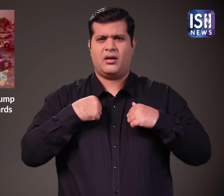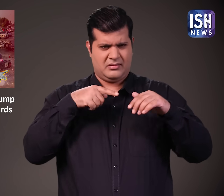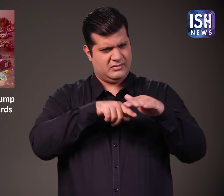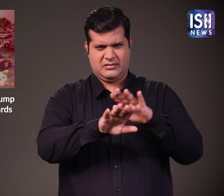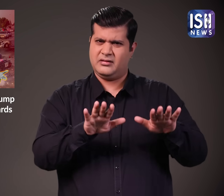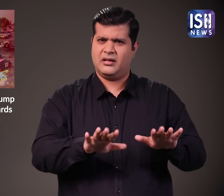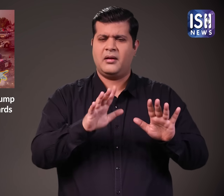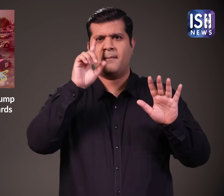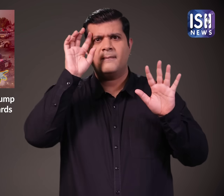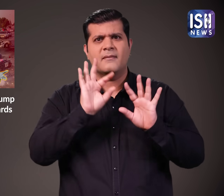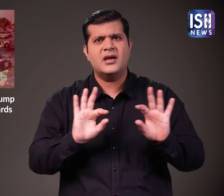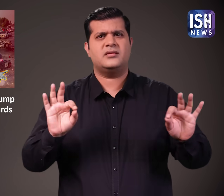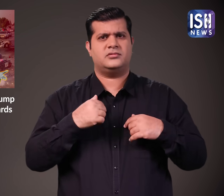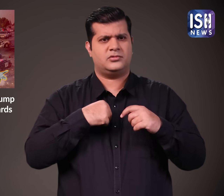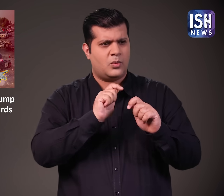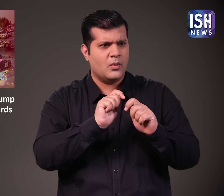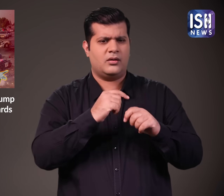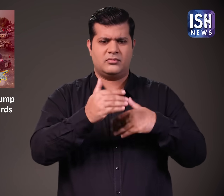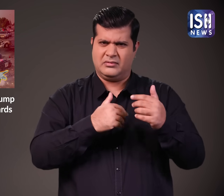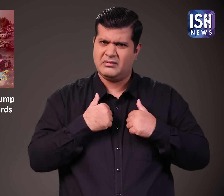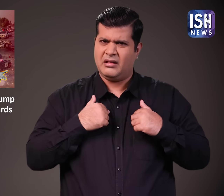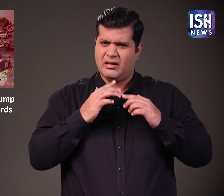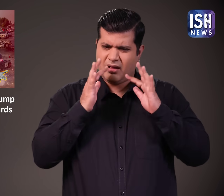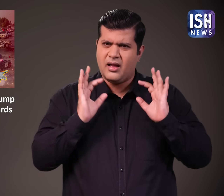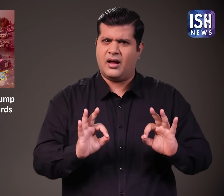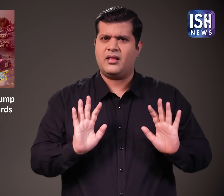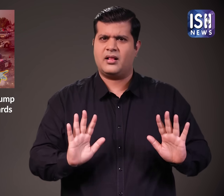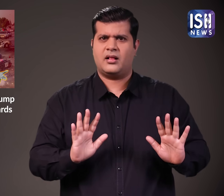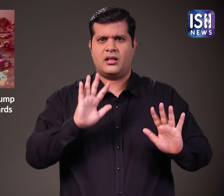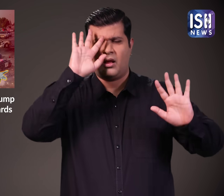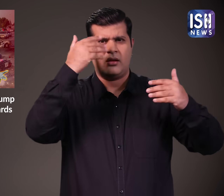People accept that they have illegally entered the U.S. however, they have remained peaceful. The immigrants learned to provide for themselves and maintained decorum.